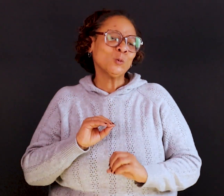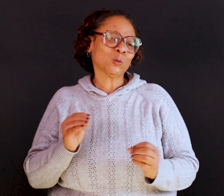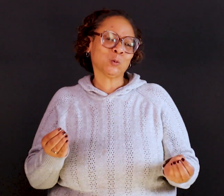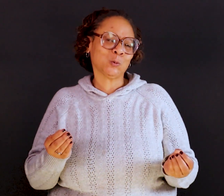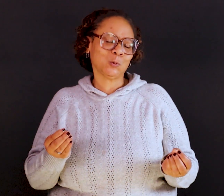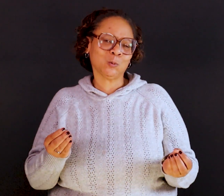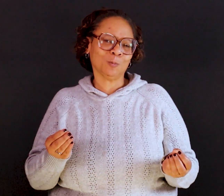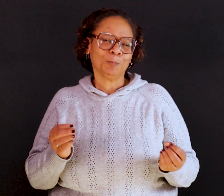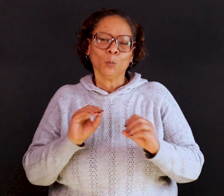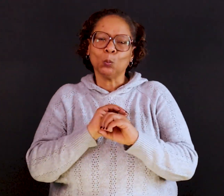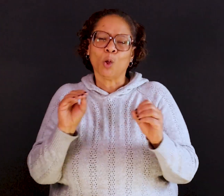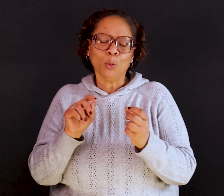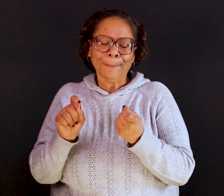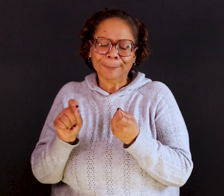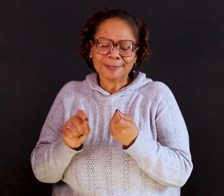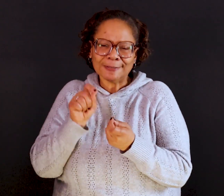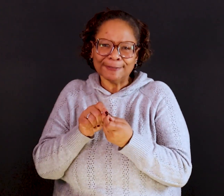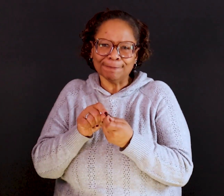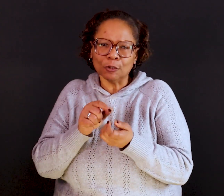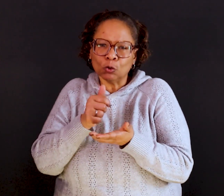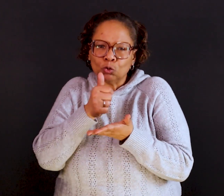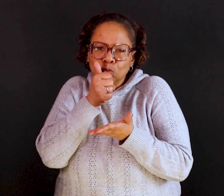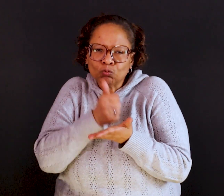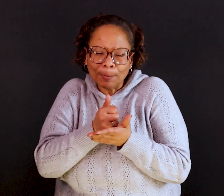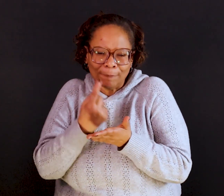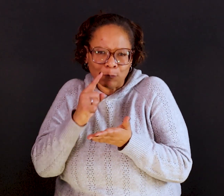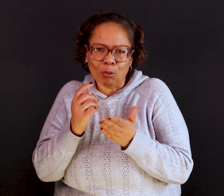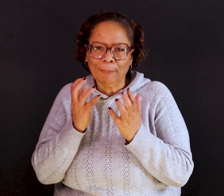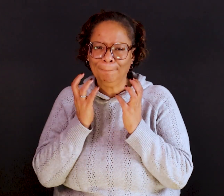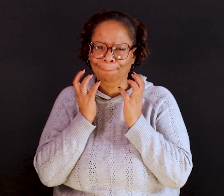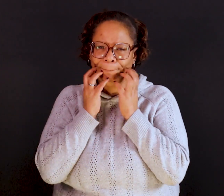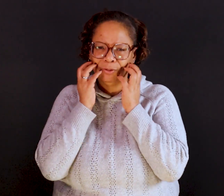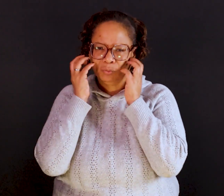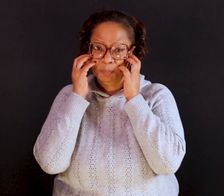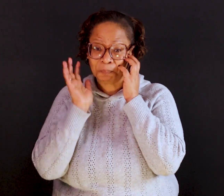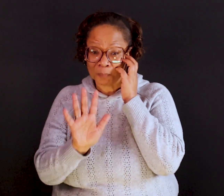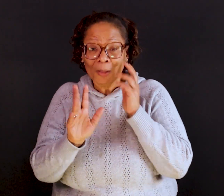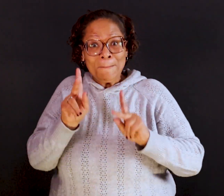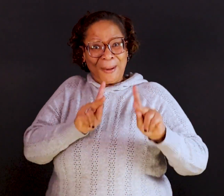No. There is no specific treatment for measles.